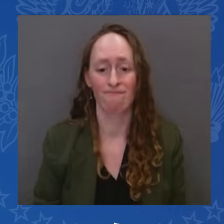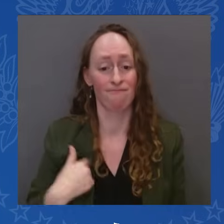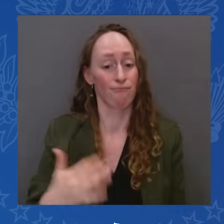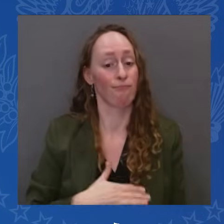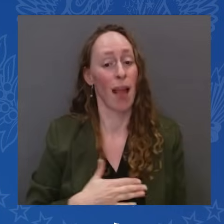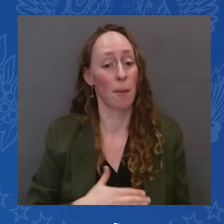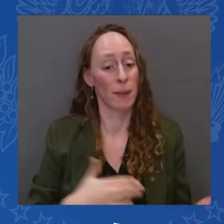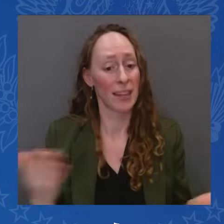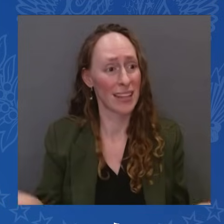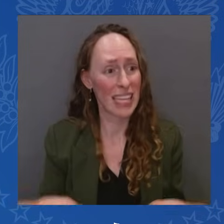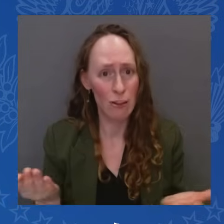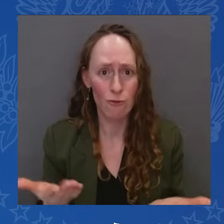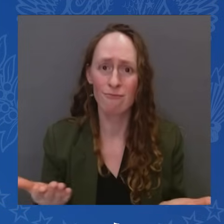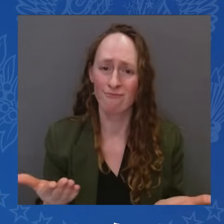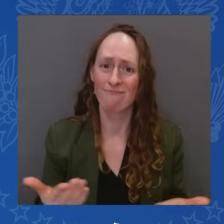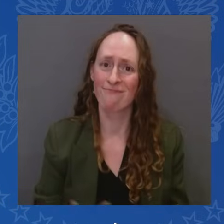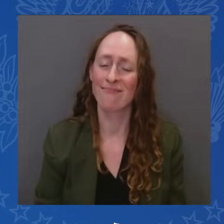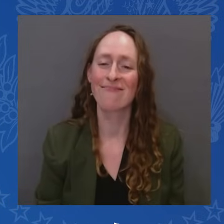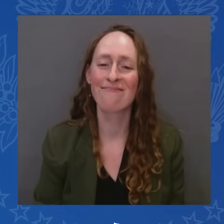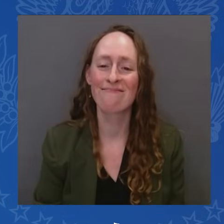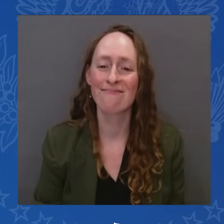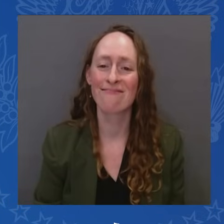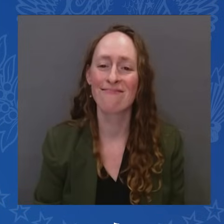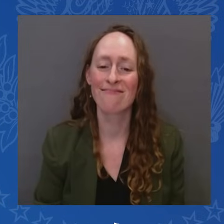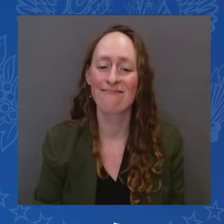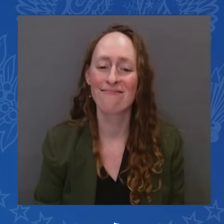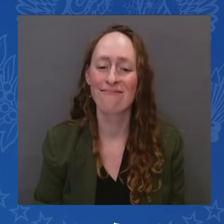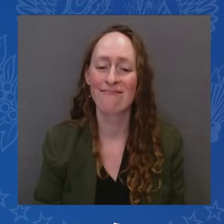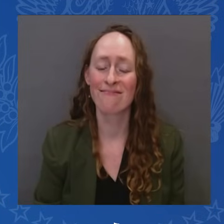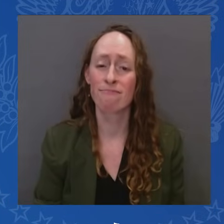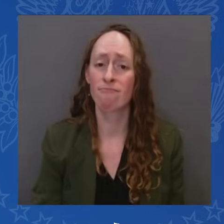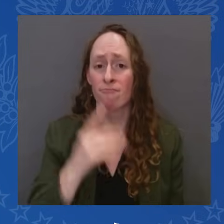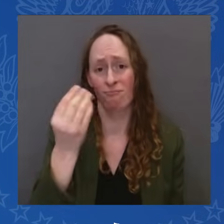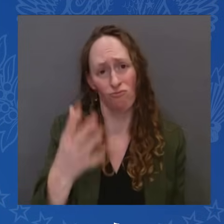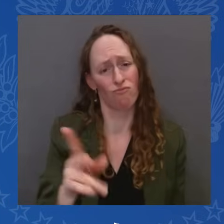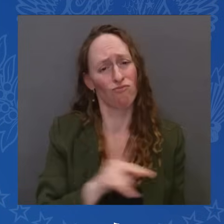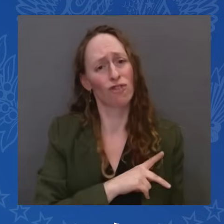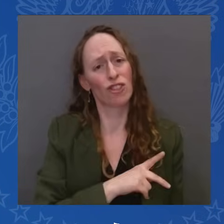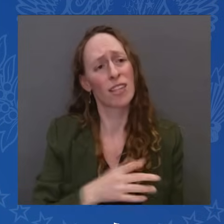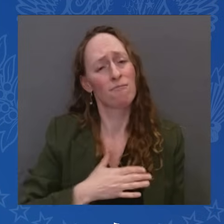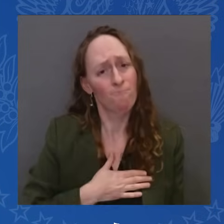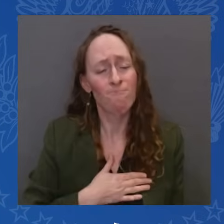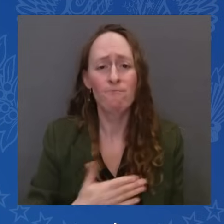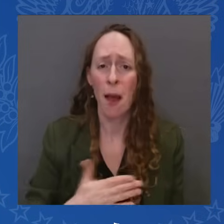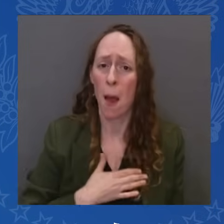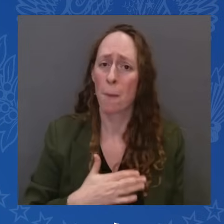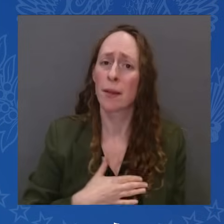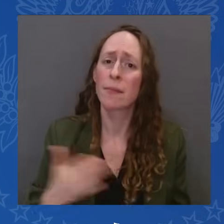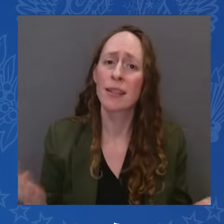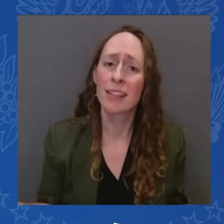and tell you how Ukraine values what we've achieved together defending life and freedom.